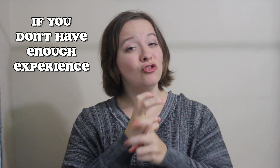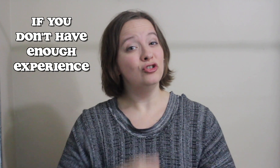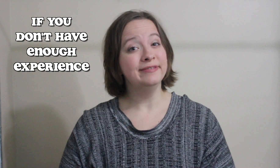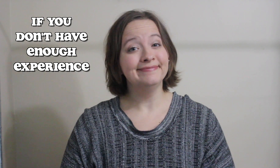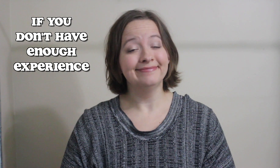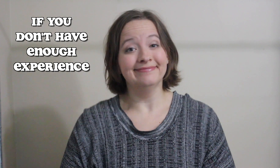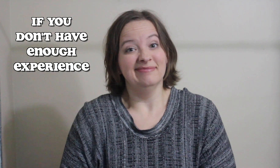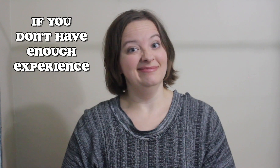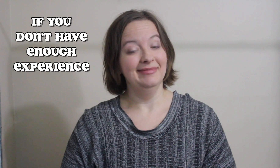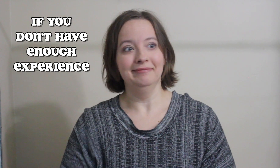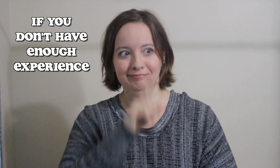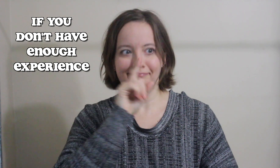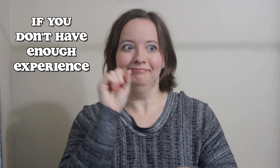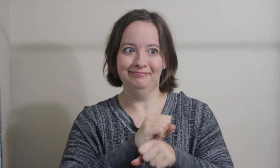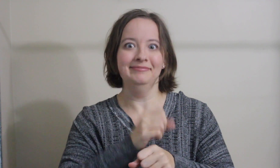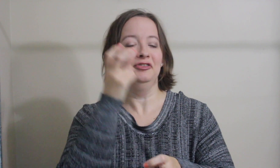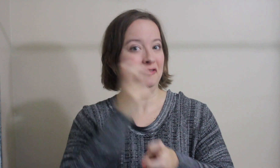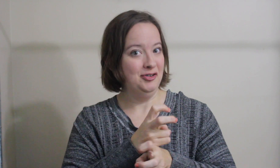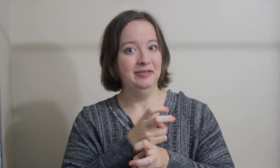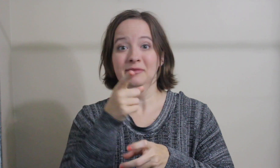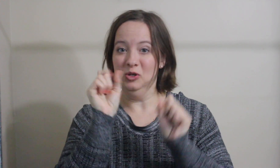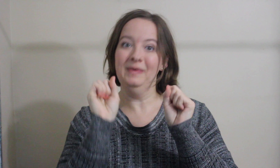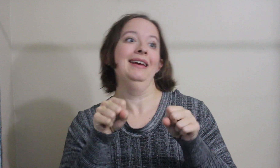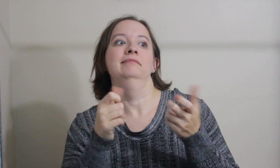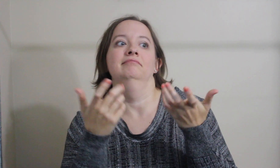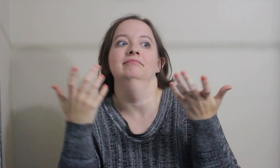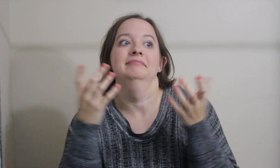Yeah, VRS is hard. It is really hard.